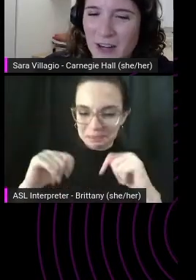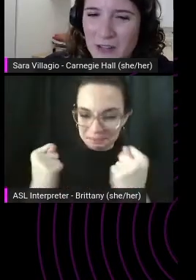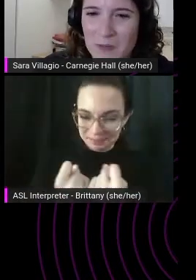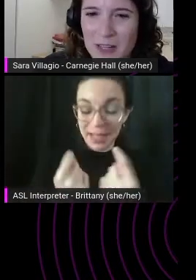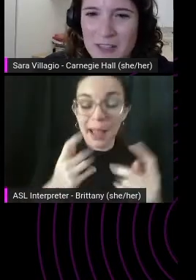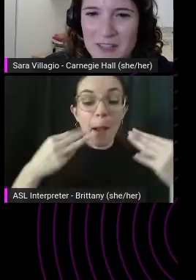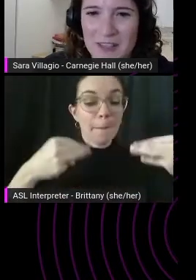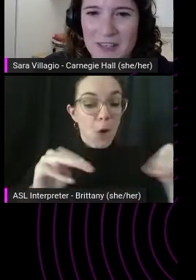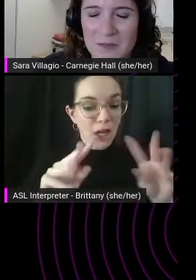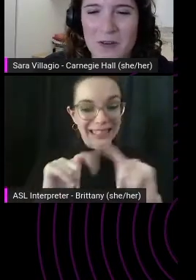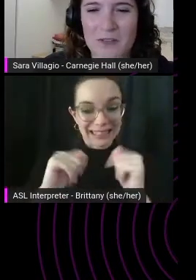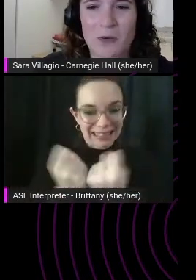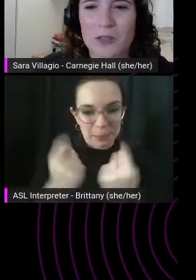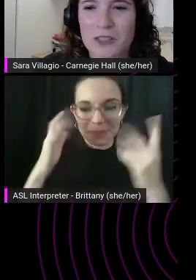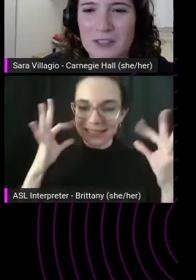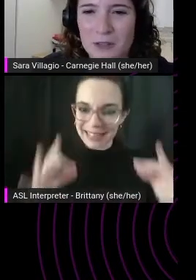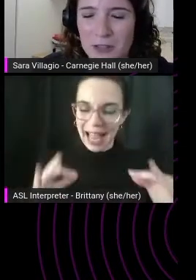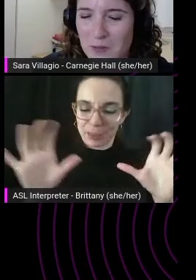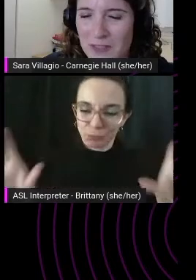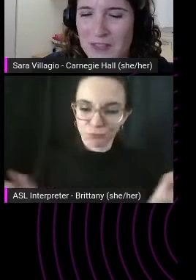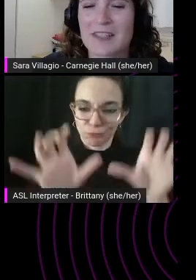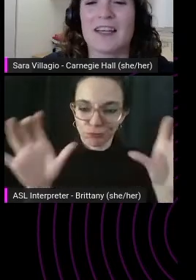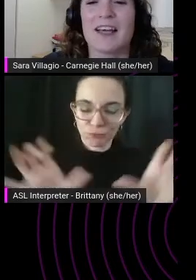our space in the theme of New Orleans Christmas.